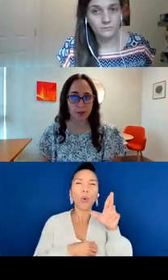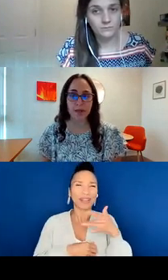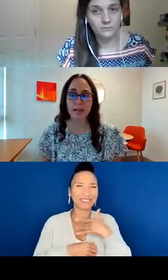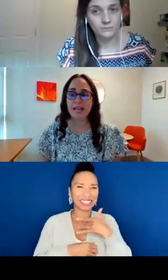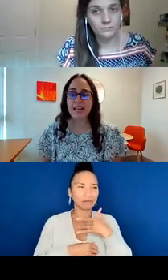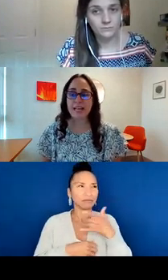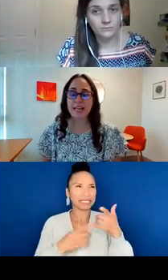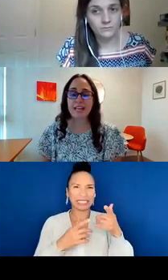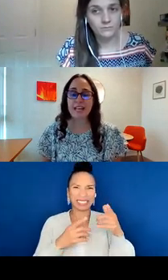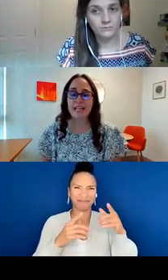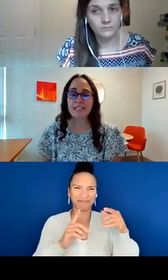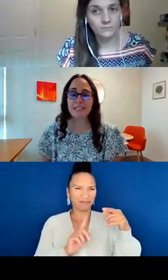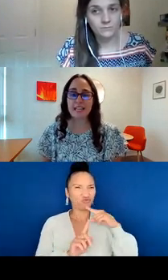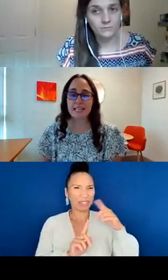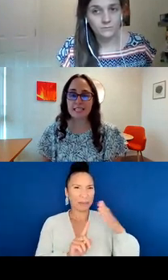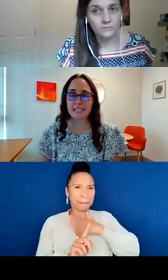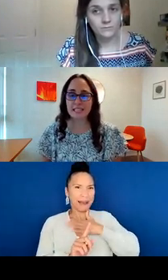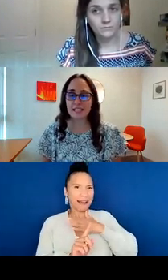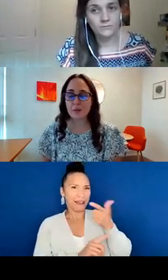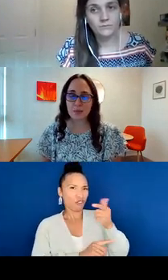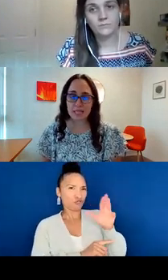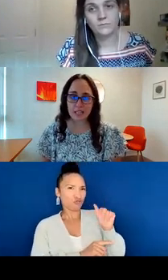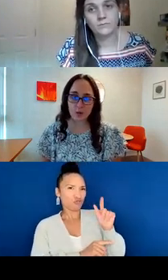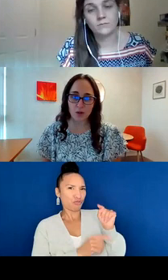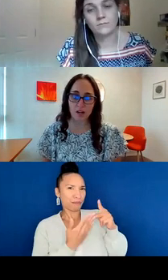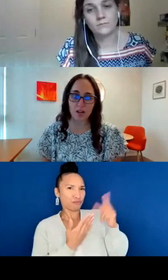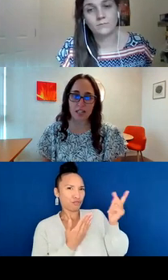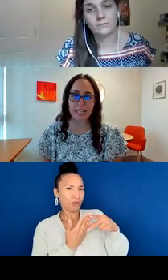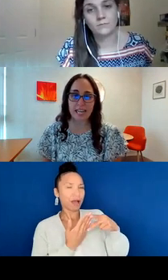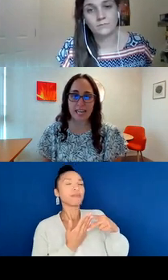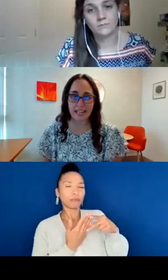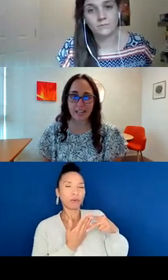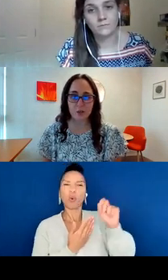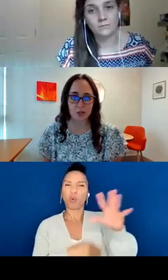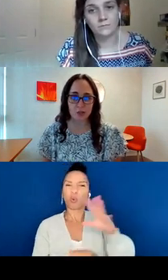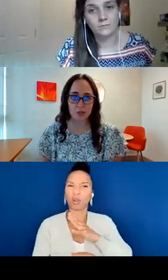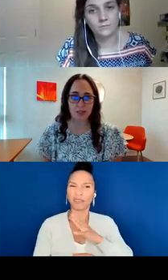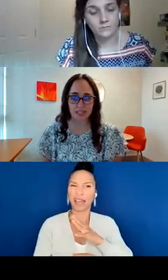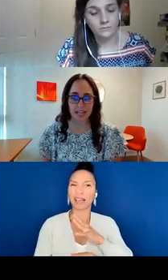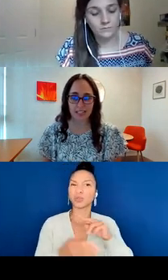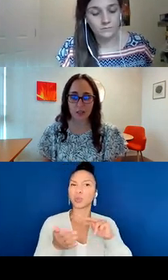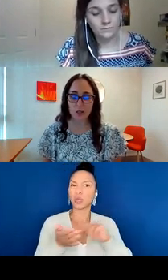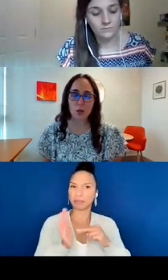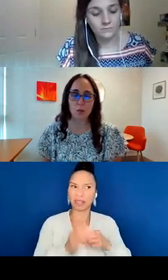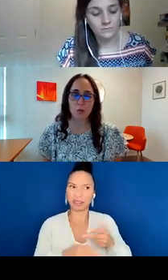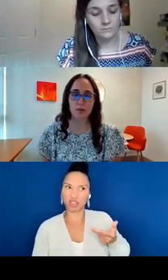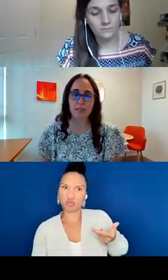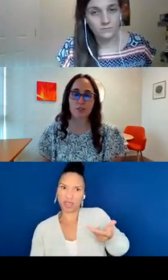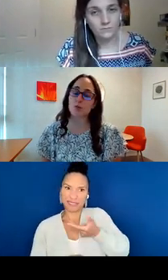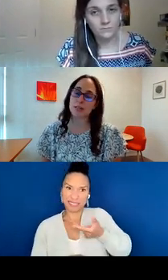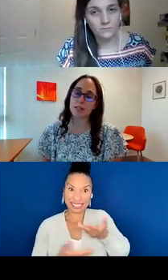program. In that case, Casey, me, or our colleague Hannah, who's also on the line, will give